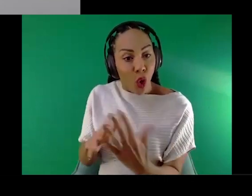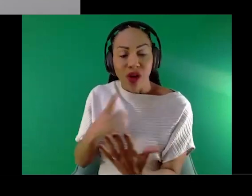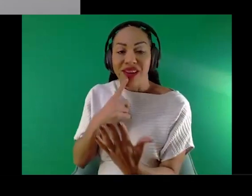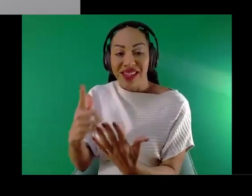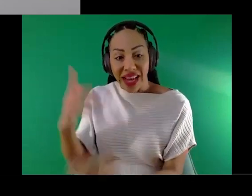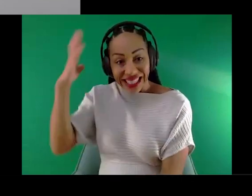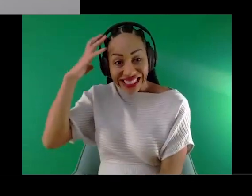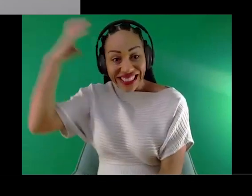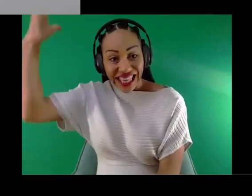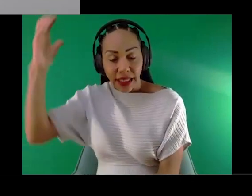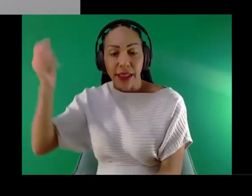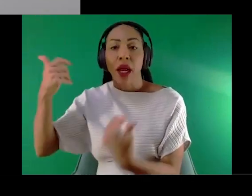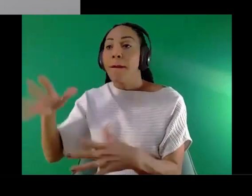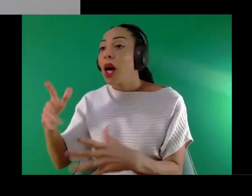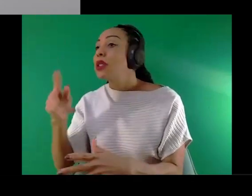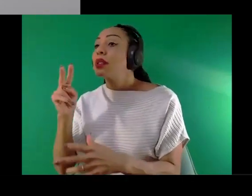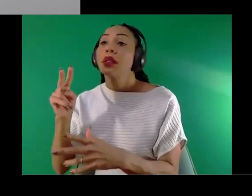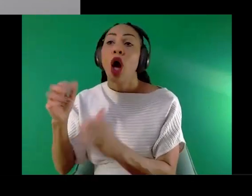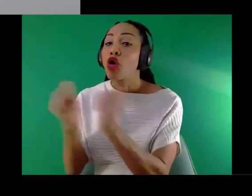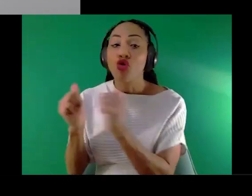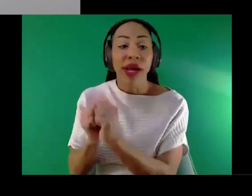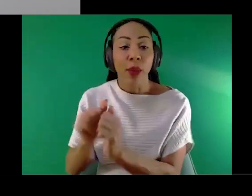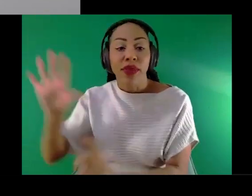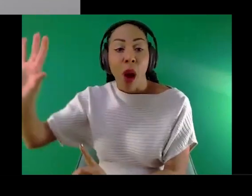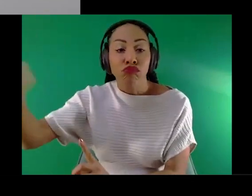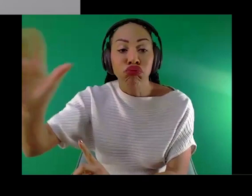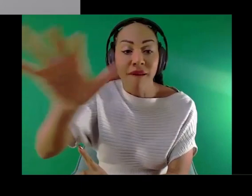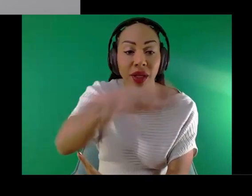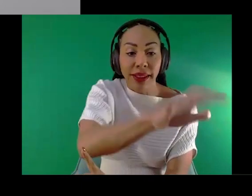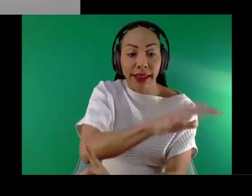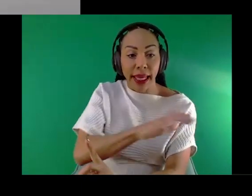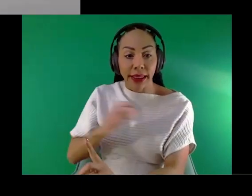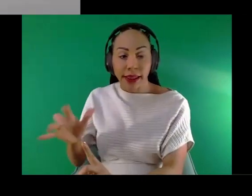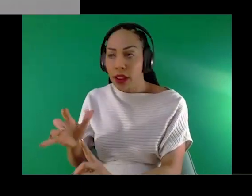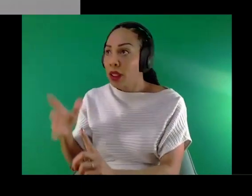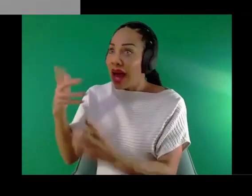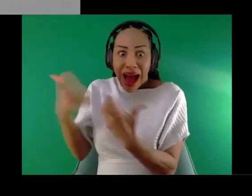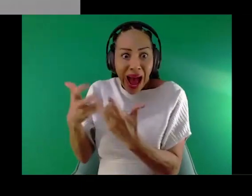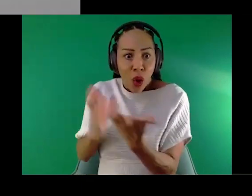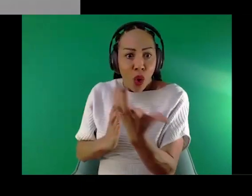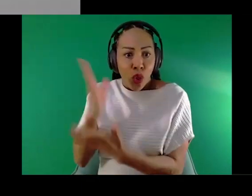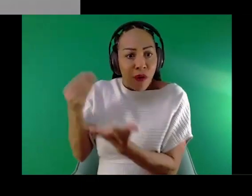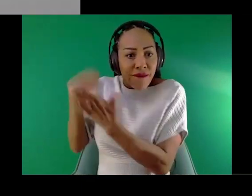and autonomous provinces with the financial support for projects relating to the creation